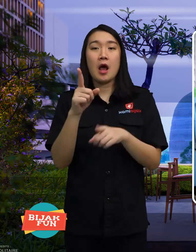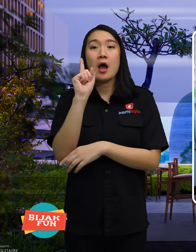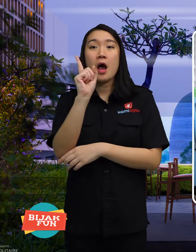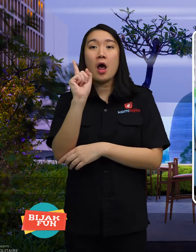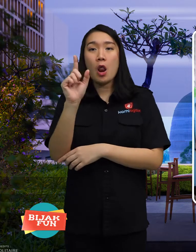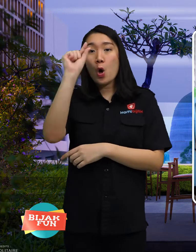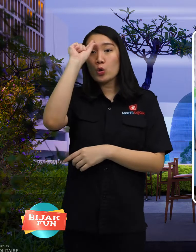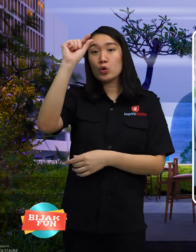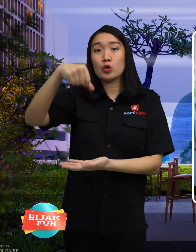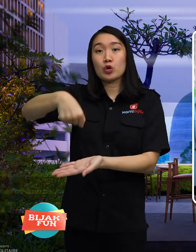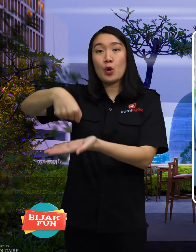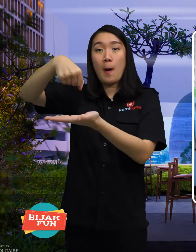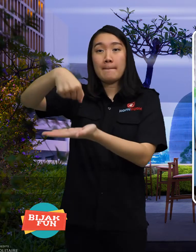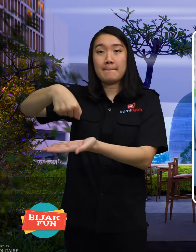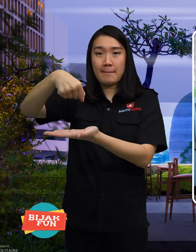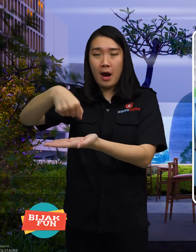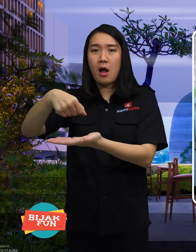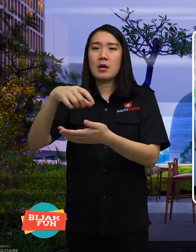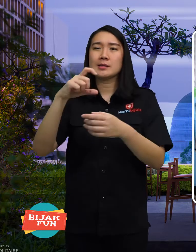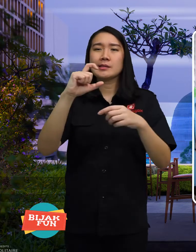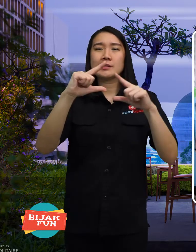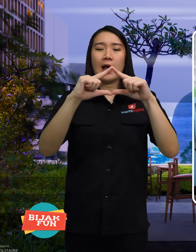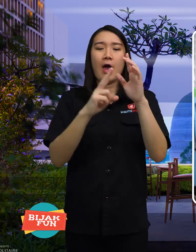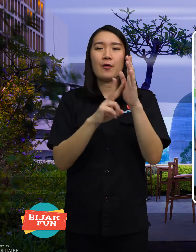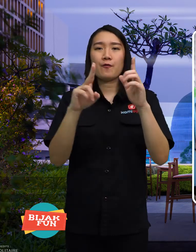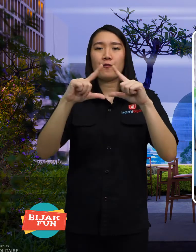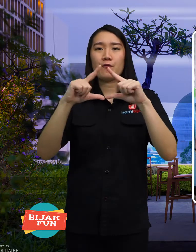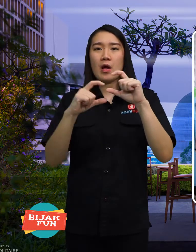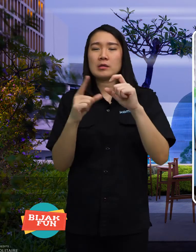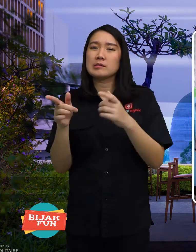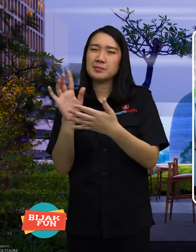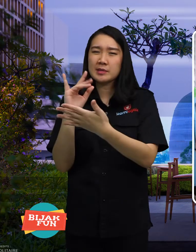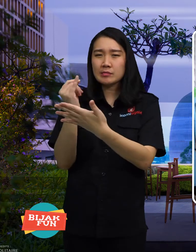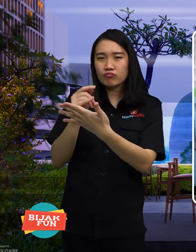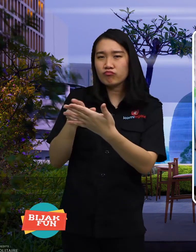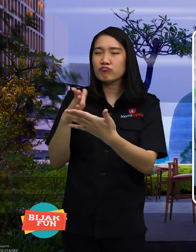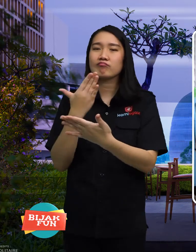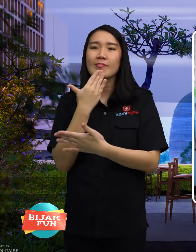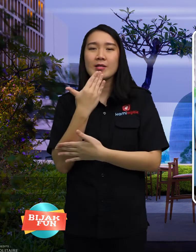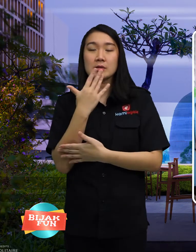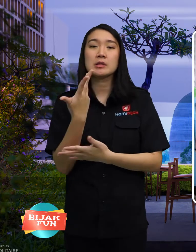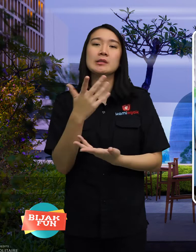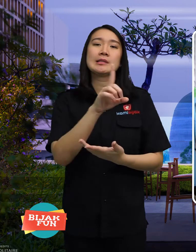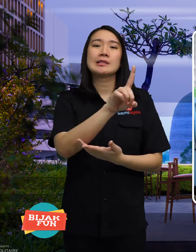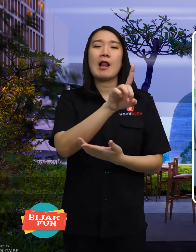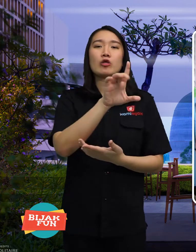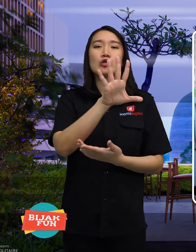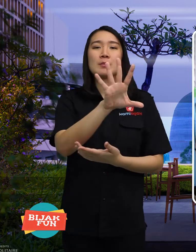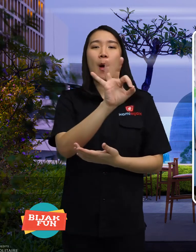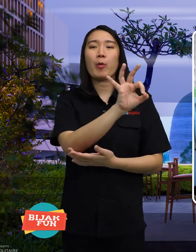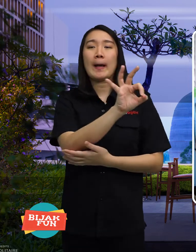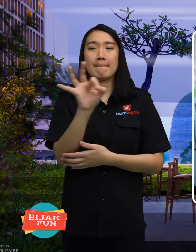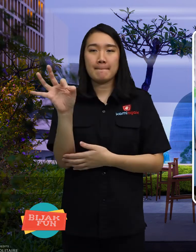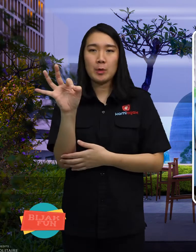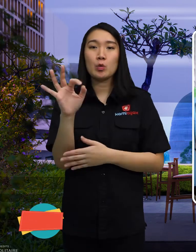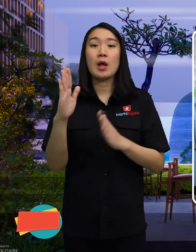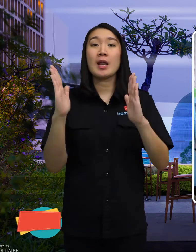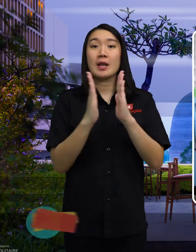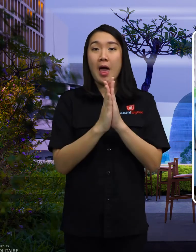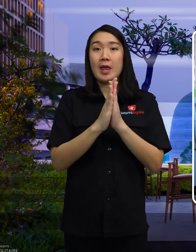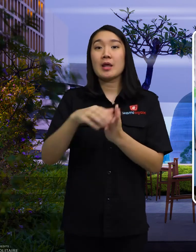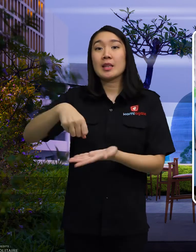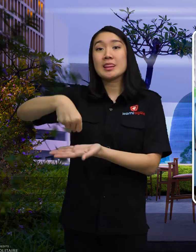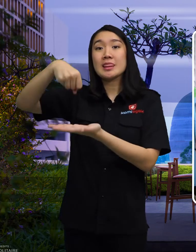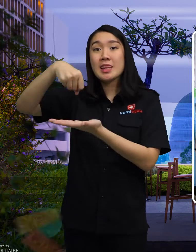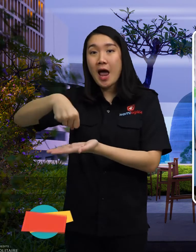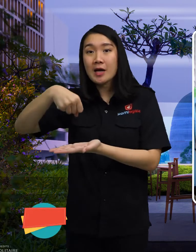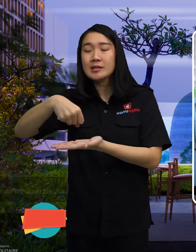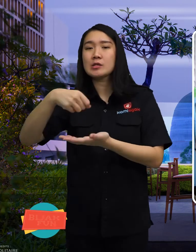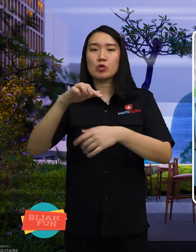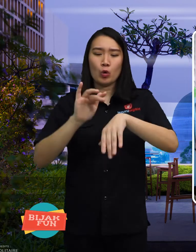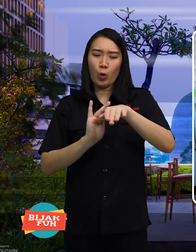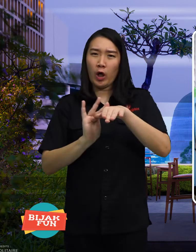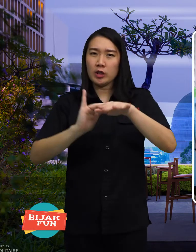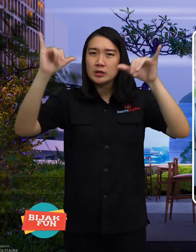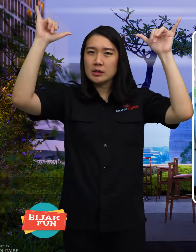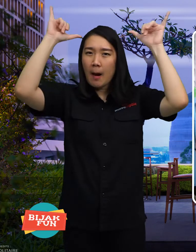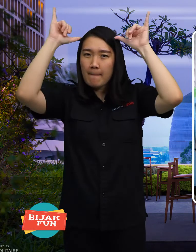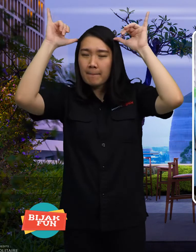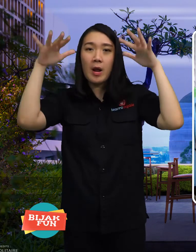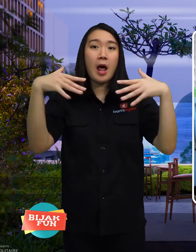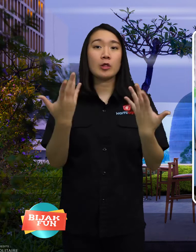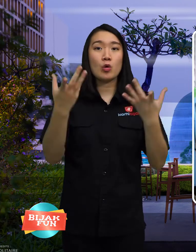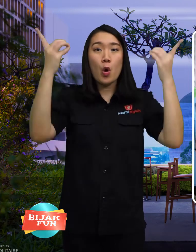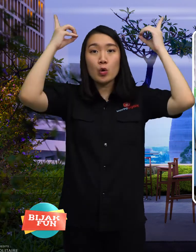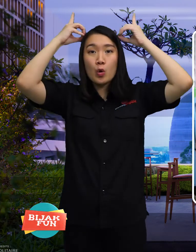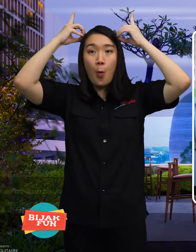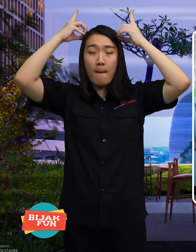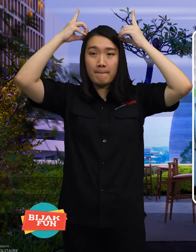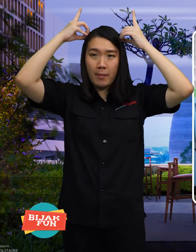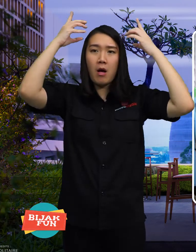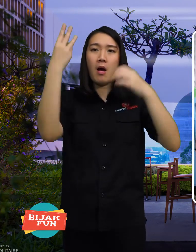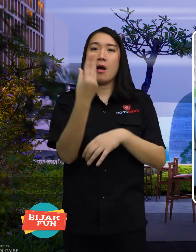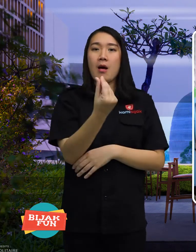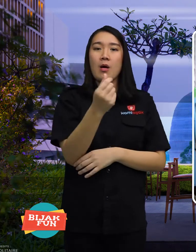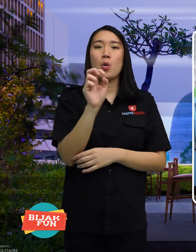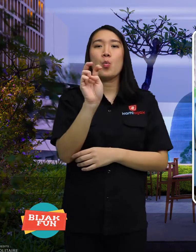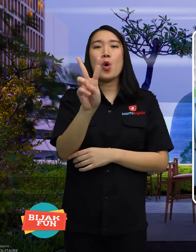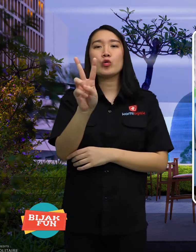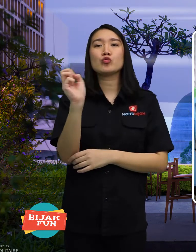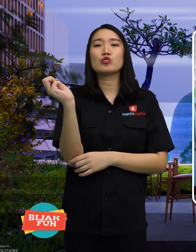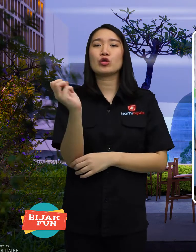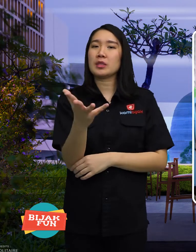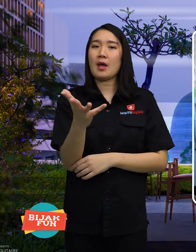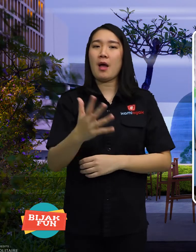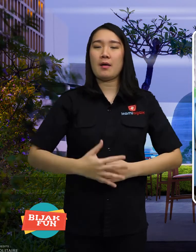if for a canvas tote bag Rp. 150 thousand, and a cowhide or sheepskin bag for 2 million.